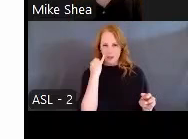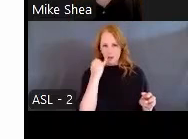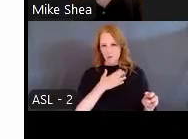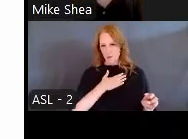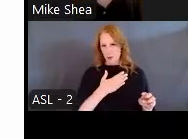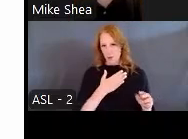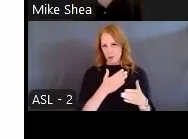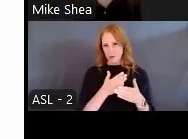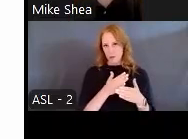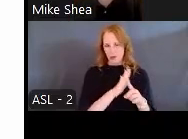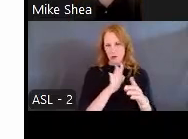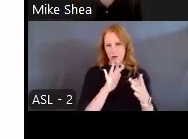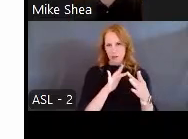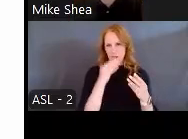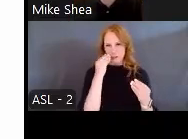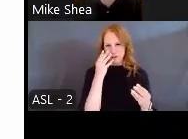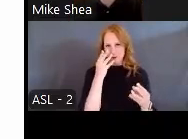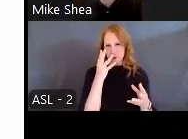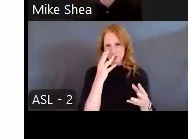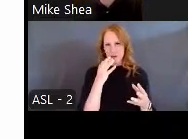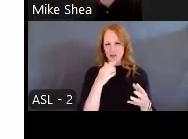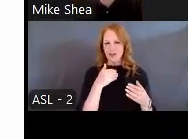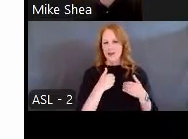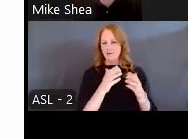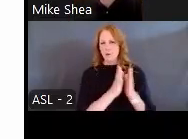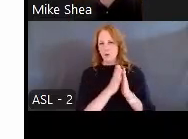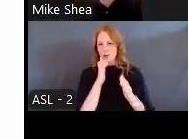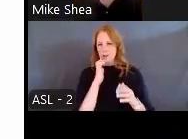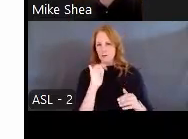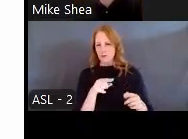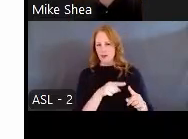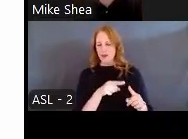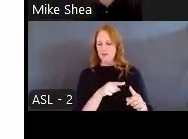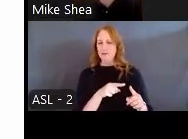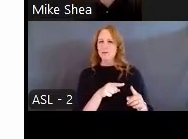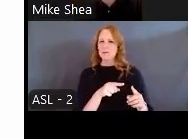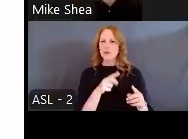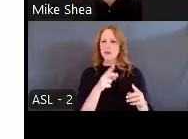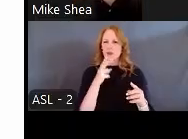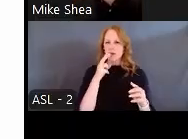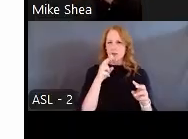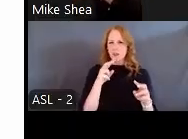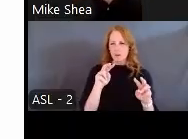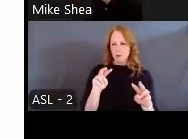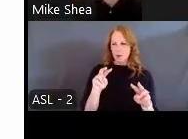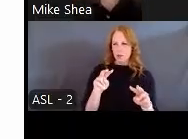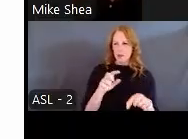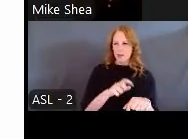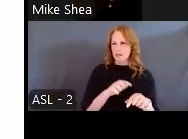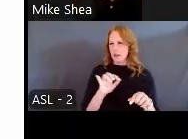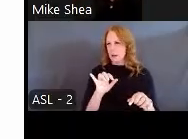contact info. Um, there's a request there. Um, let me see here and look at our time. I think we've